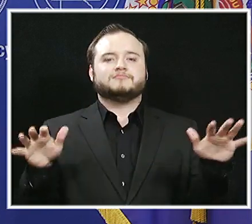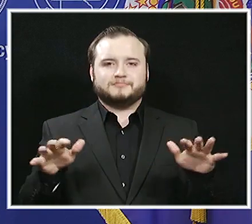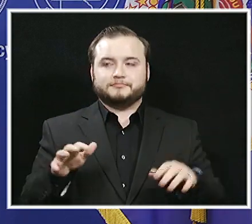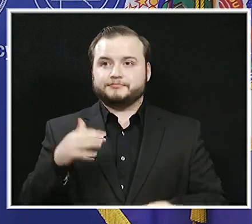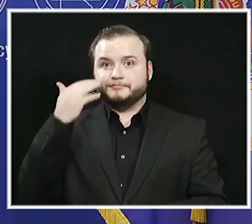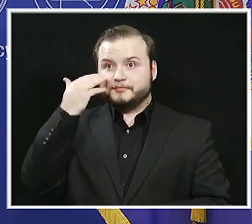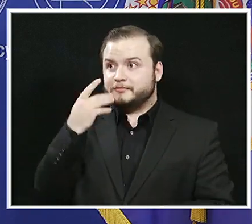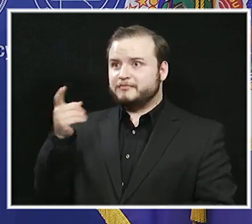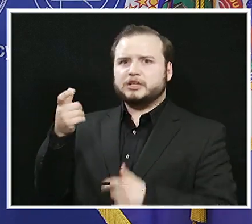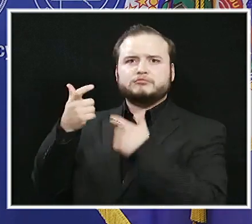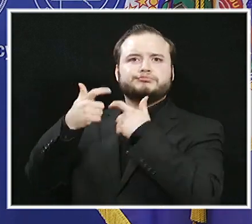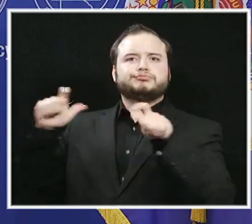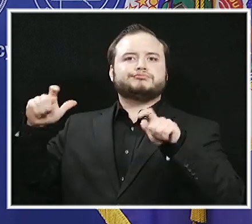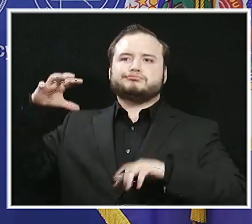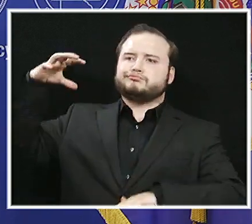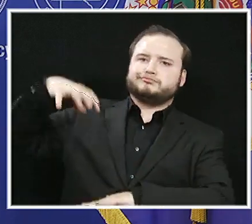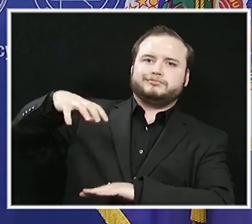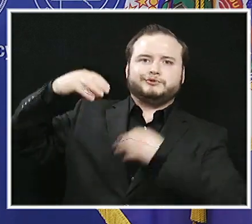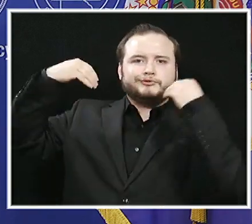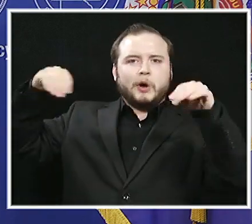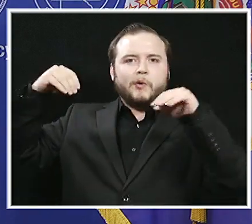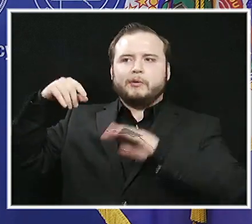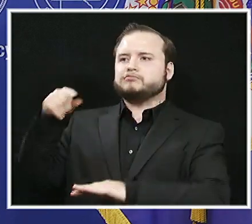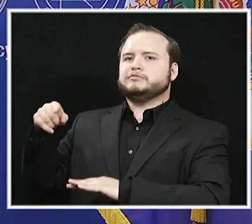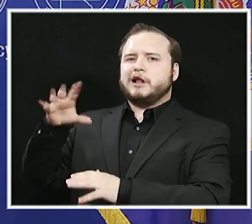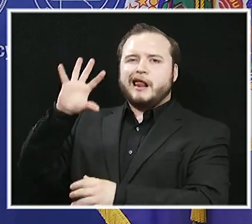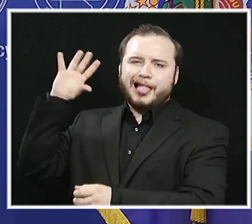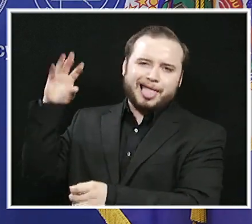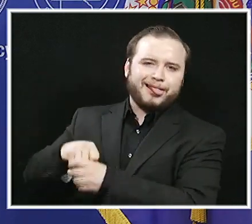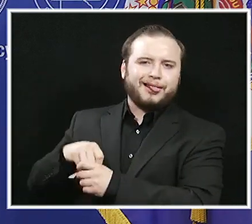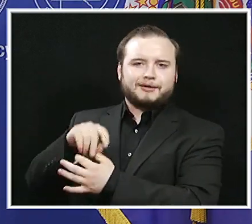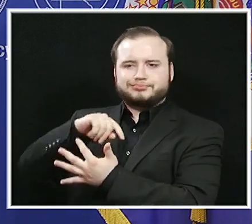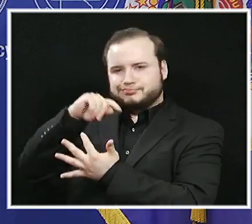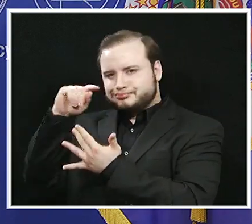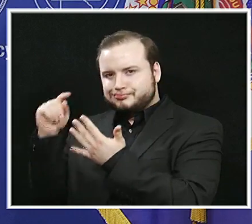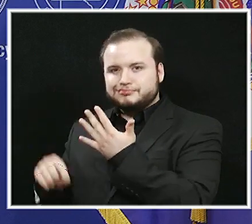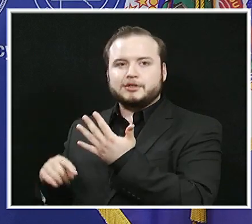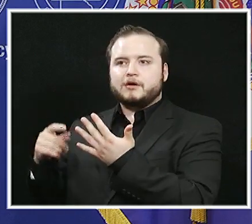important that we make those steps today. We know when small businesses look at the big box store